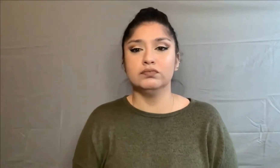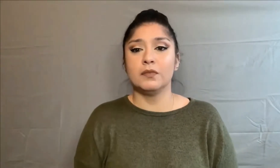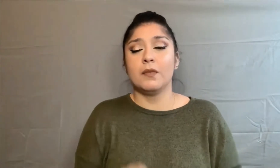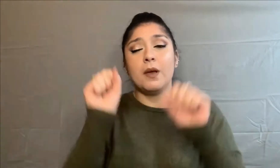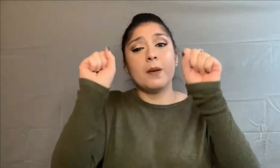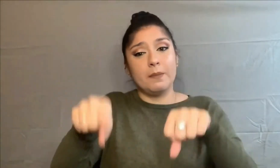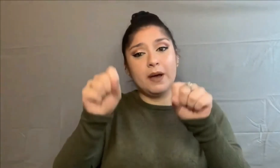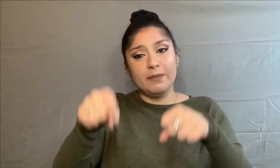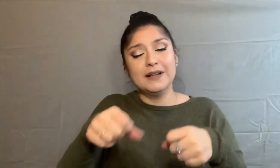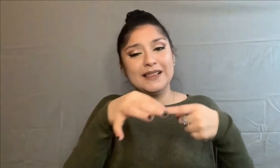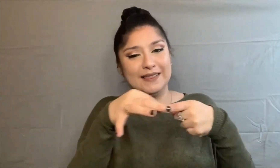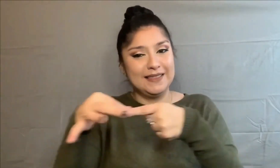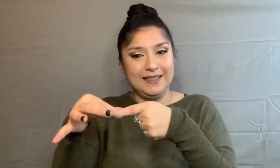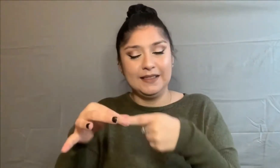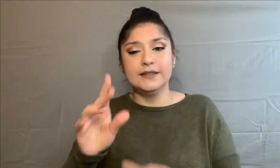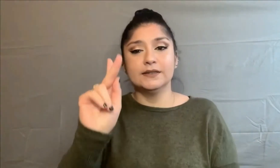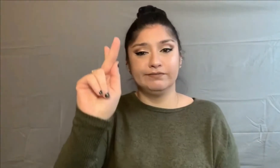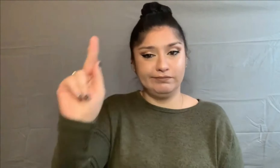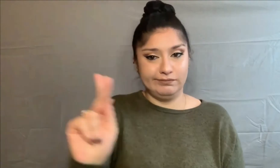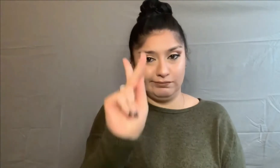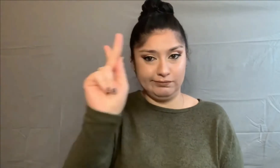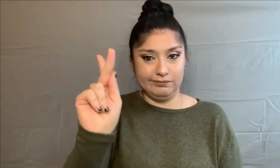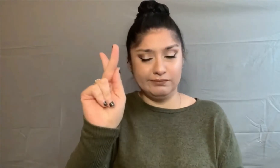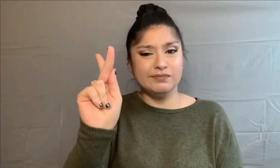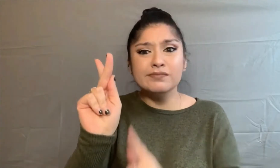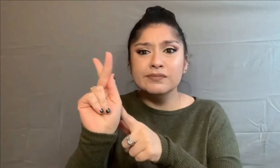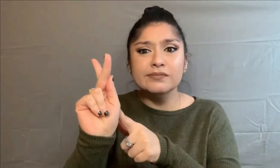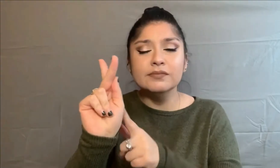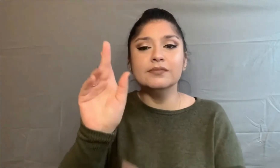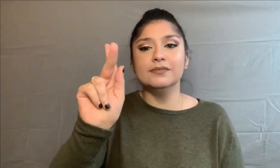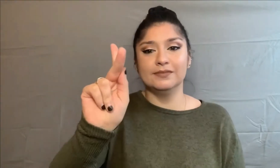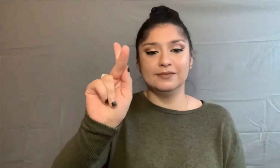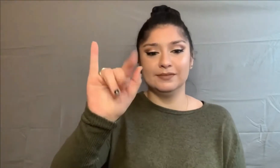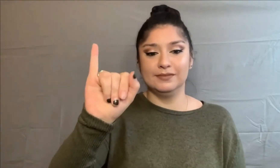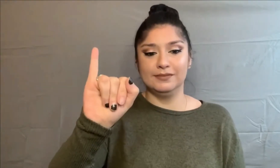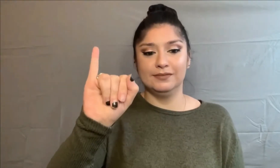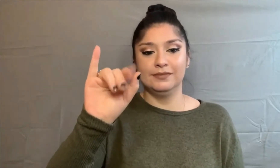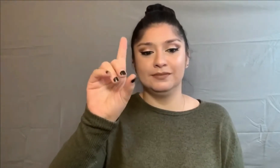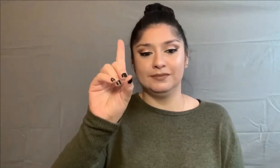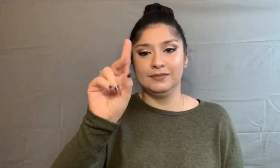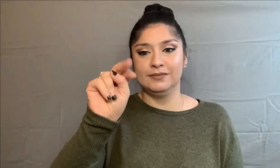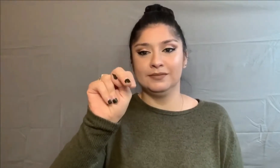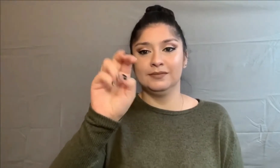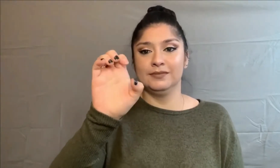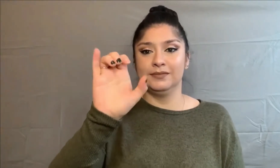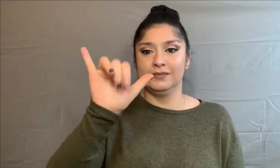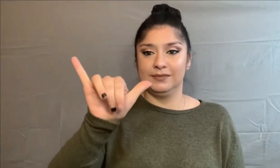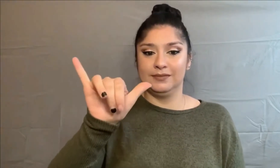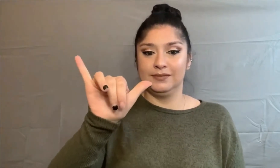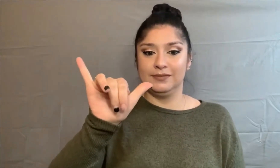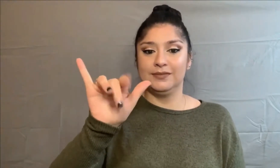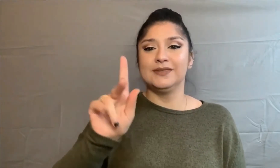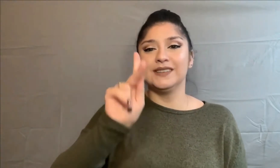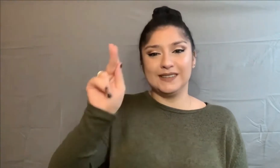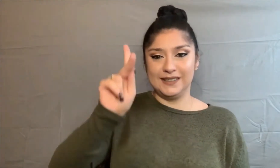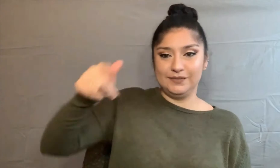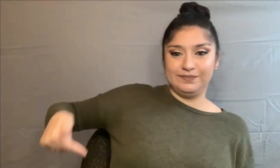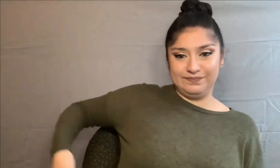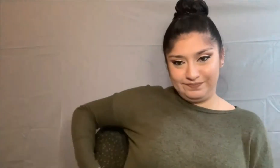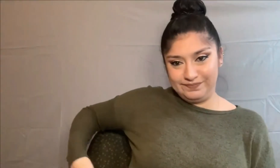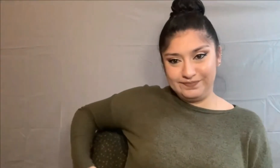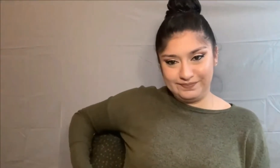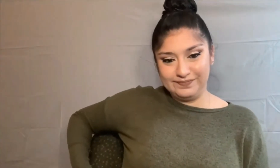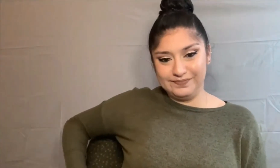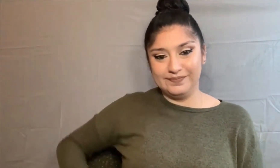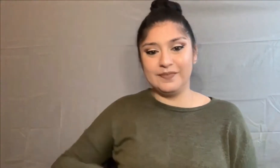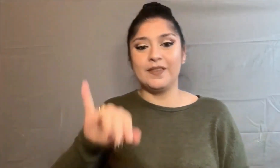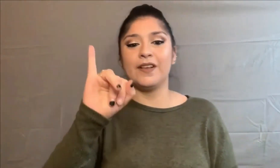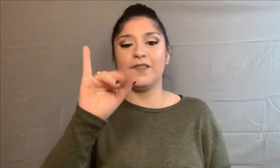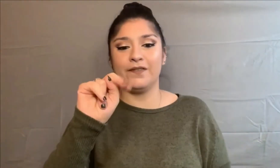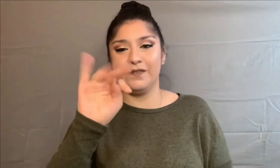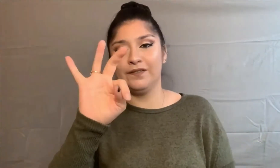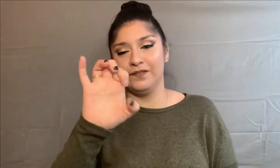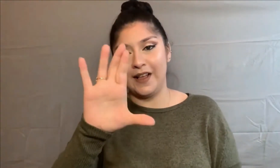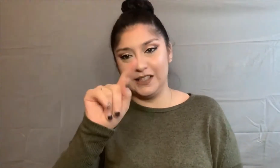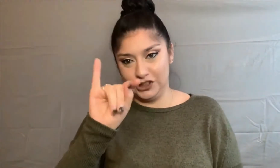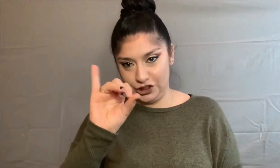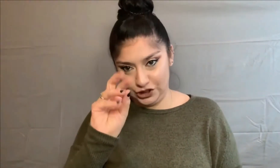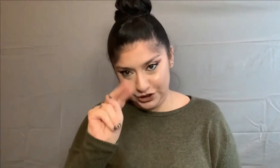Left untreated, urinary tract infections can become severe and result in a kidney infection.